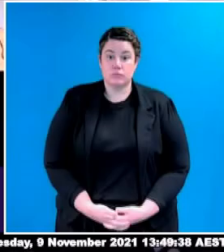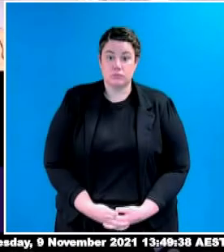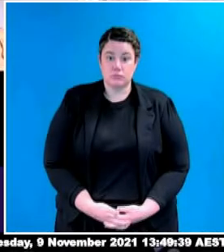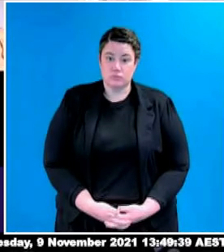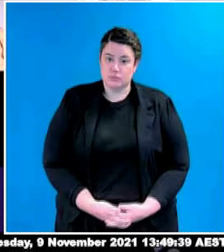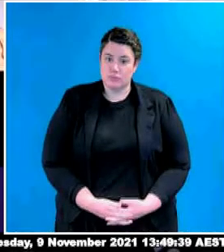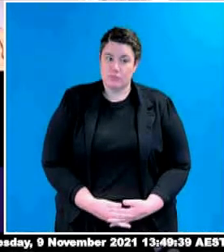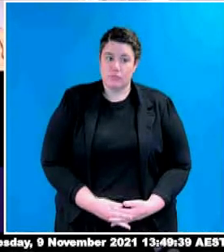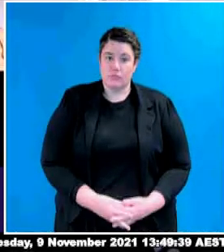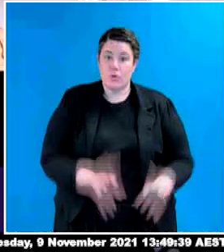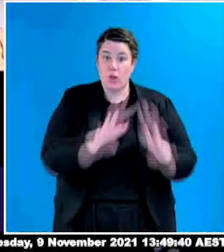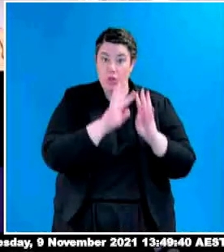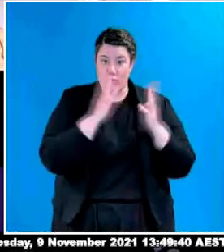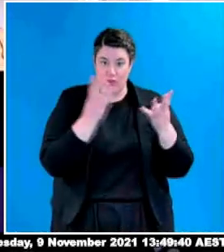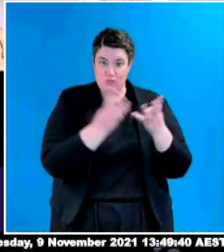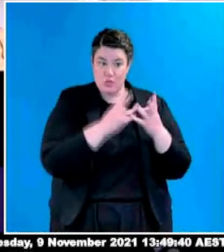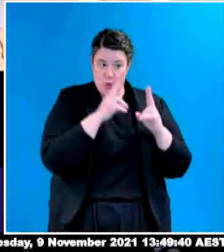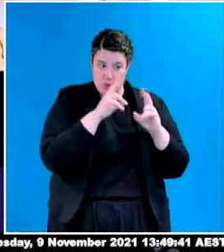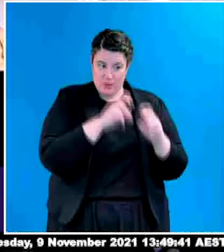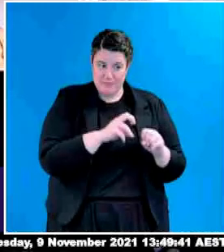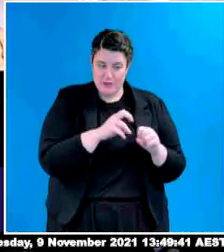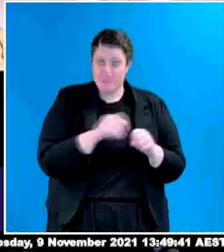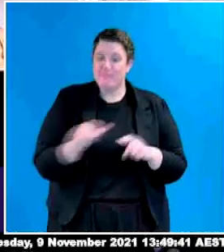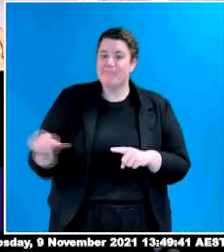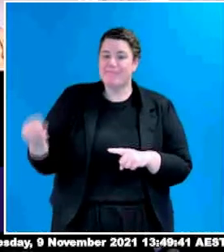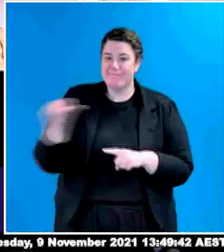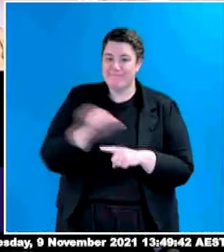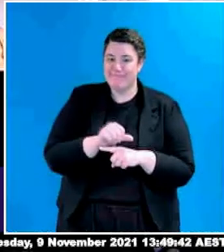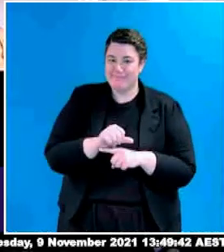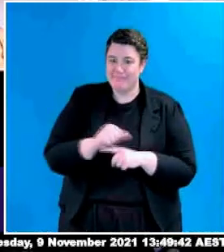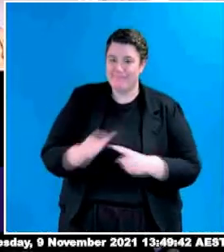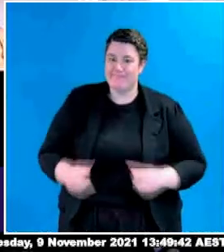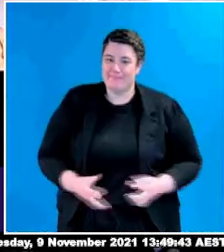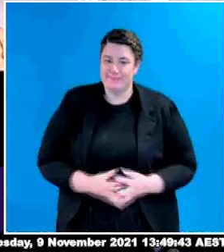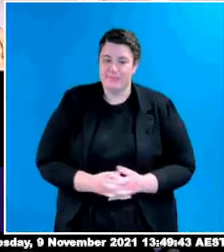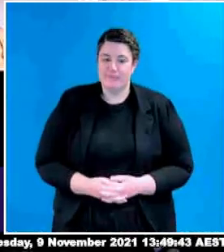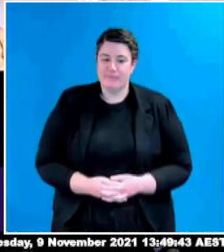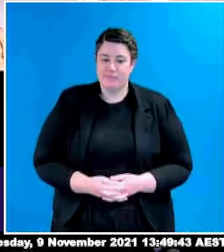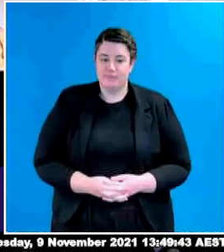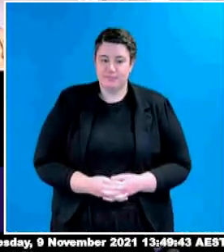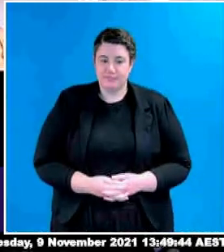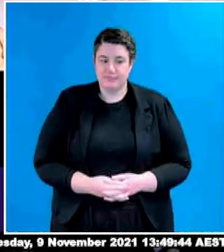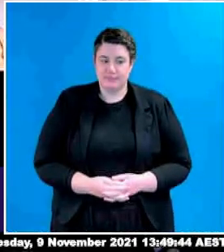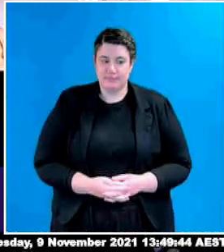The Royal Commission is resumed. Yes, Ms Eastman. Thank you, Commissioners.